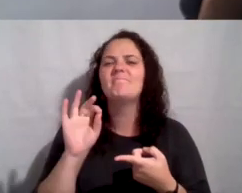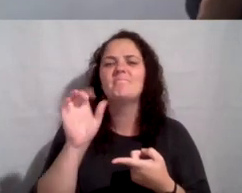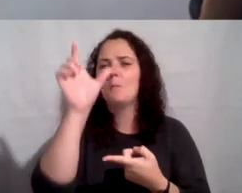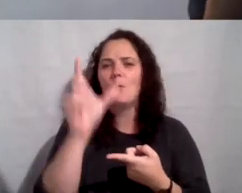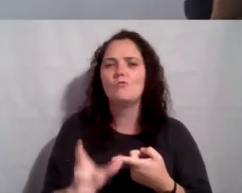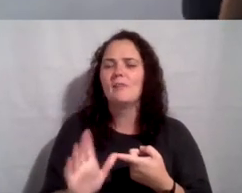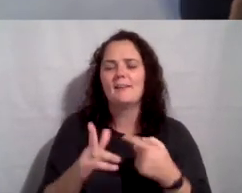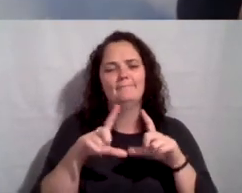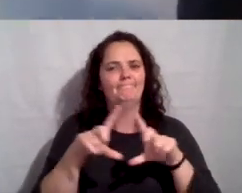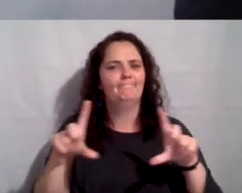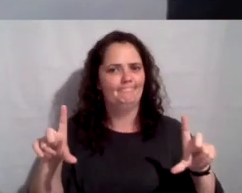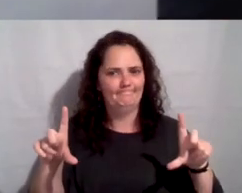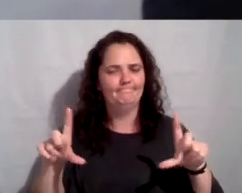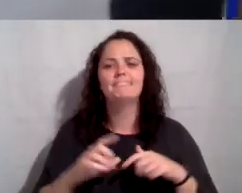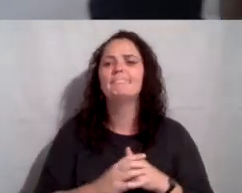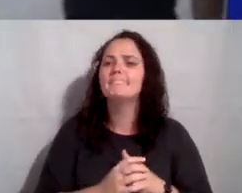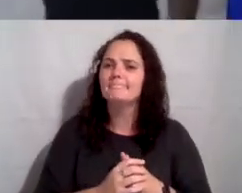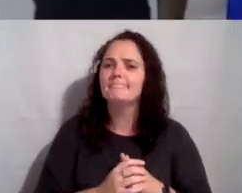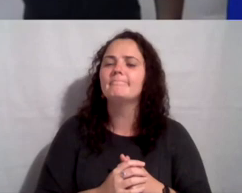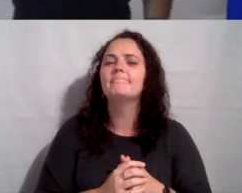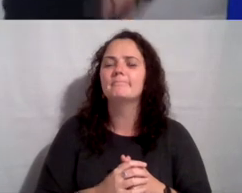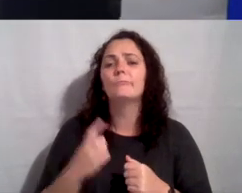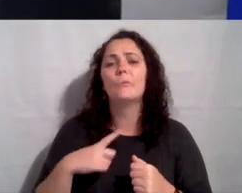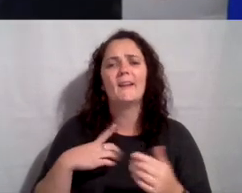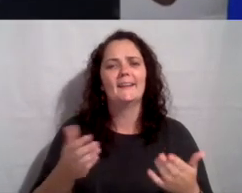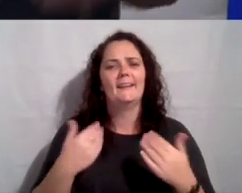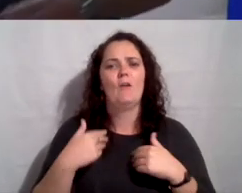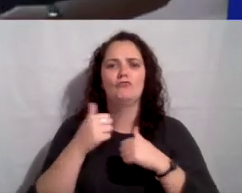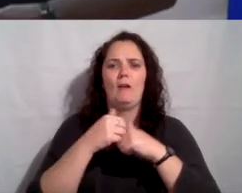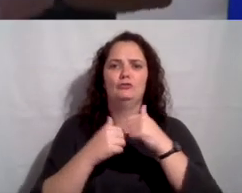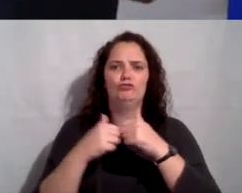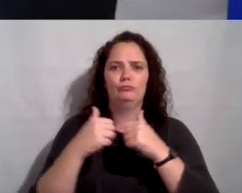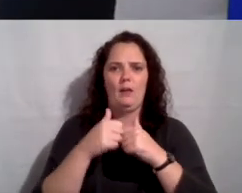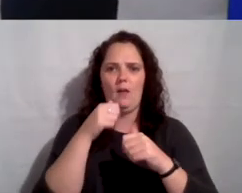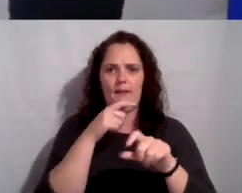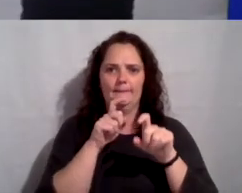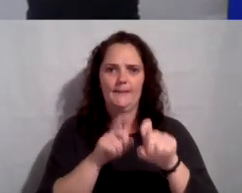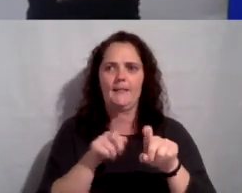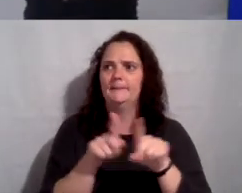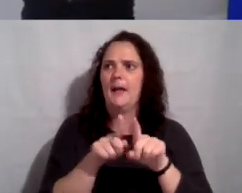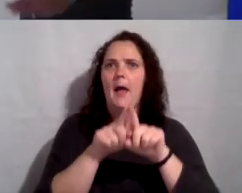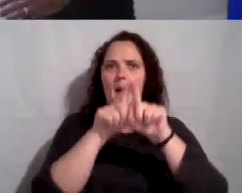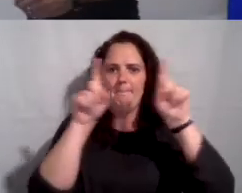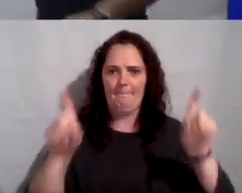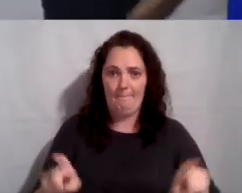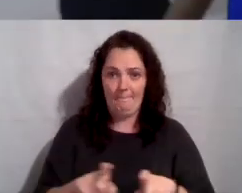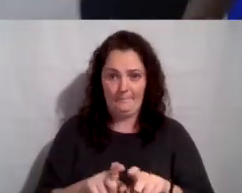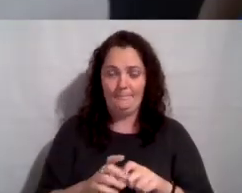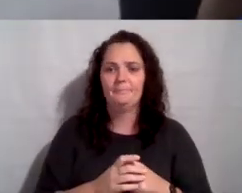I'm going to give myself that frame so I have again a structure to work against. Alright we're going to take a couple of minutes for this pose and this time